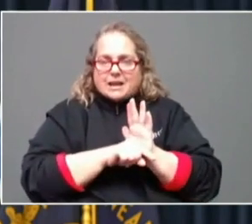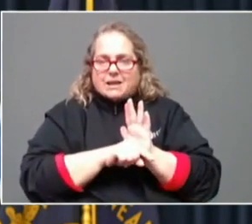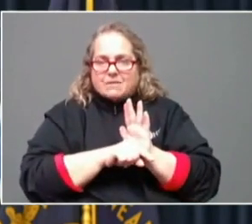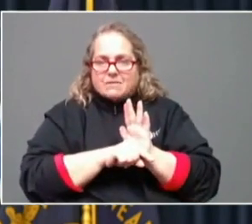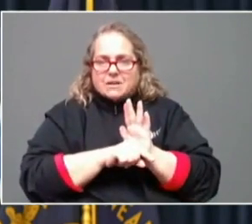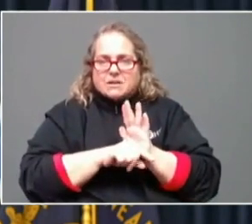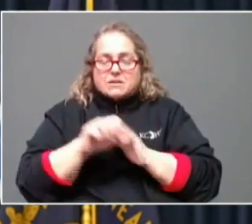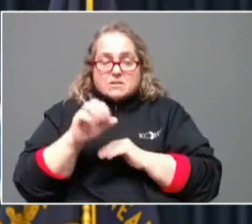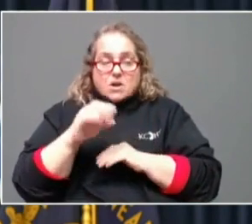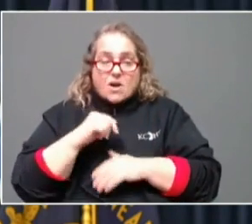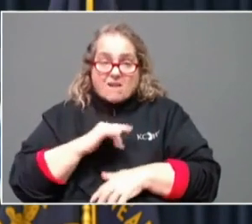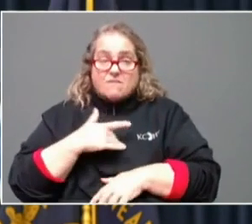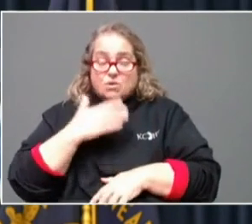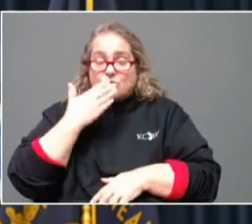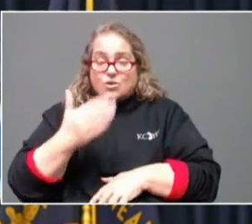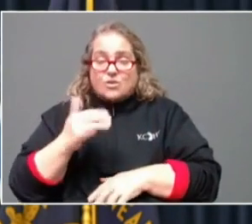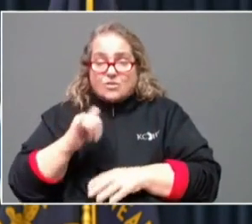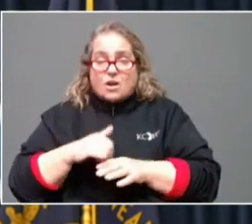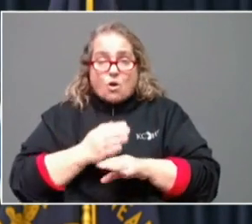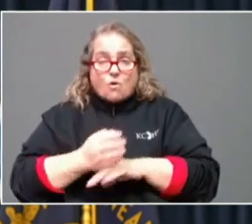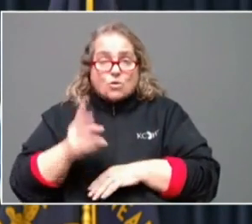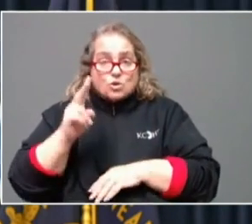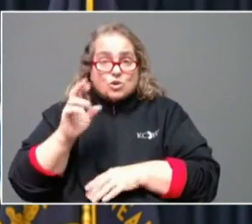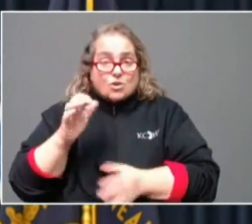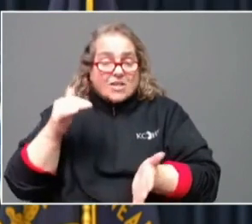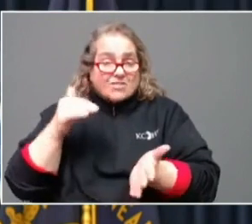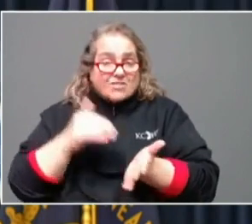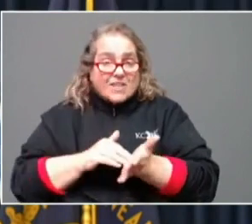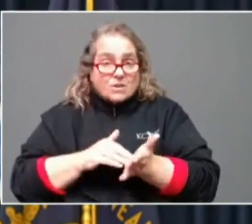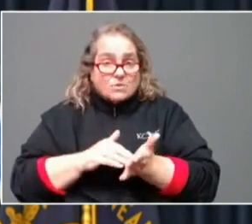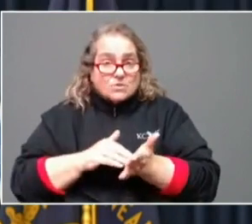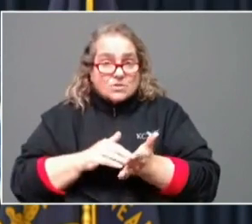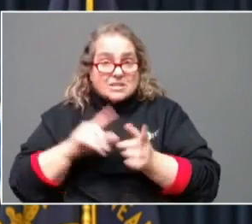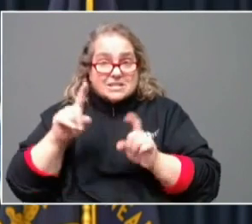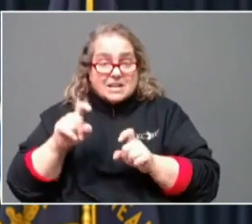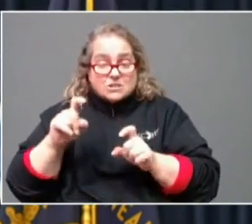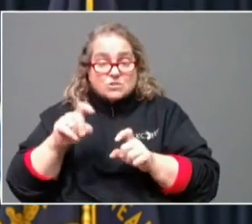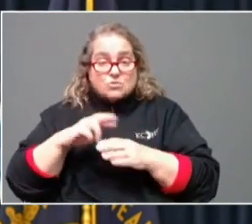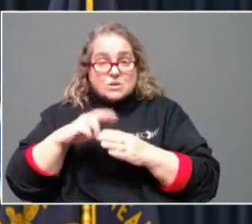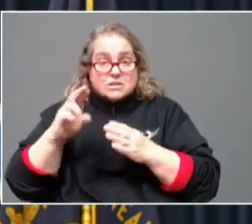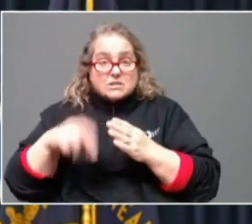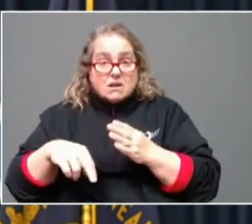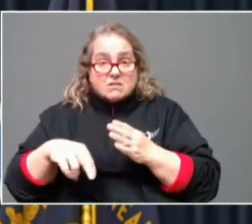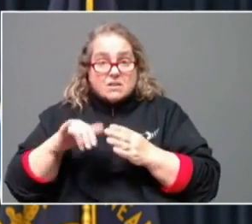that with Over 200,000 test results for, you know, a given week recently that